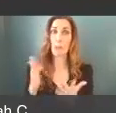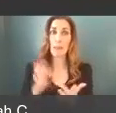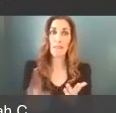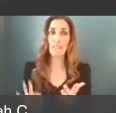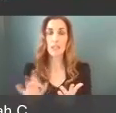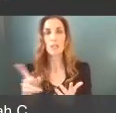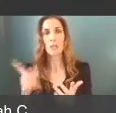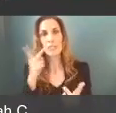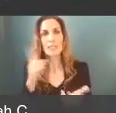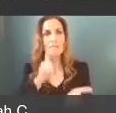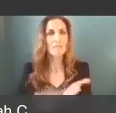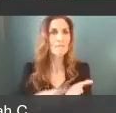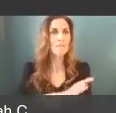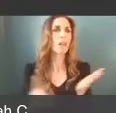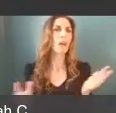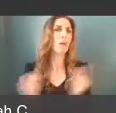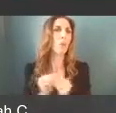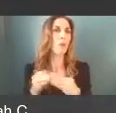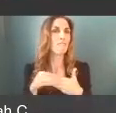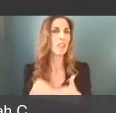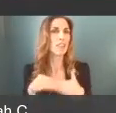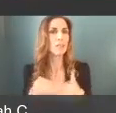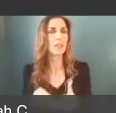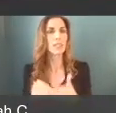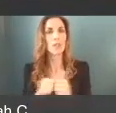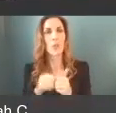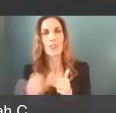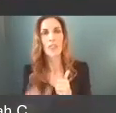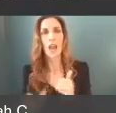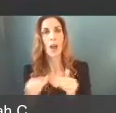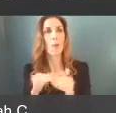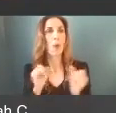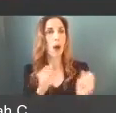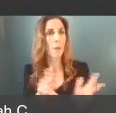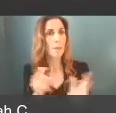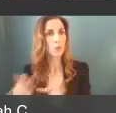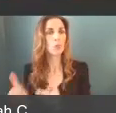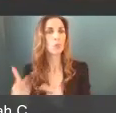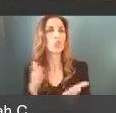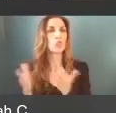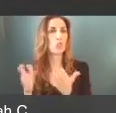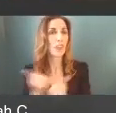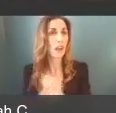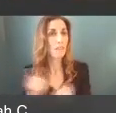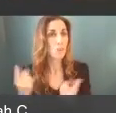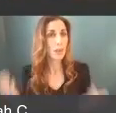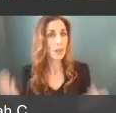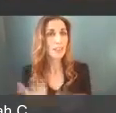us so much more flexibility and opportunity to serve everyone here in Montgomery County.